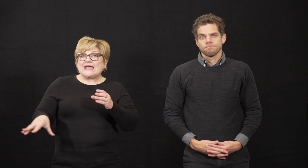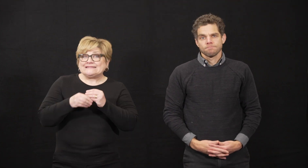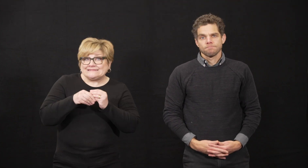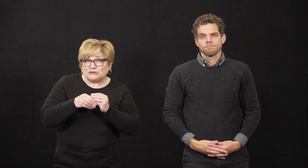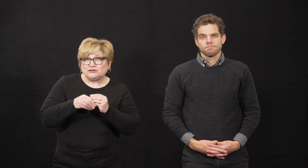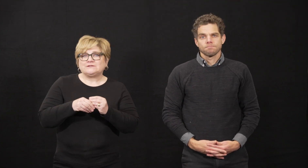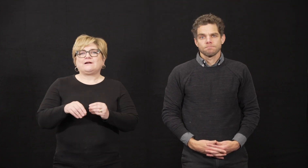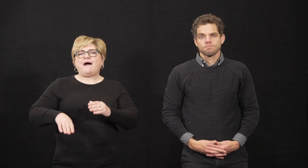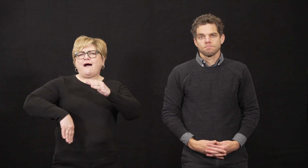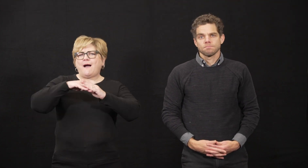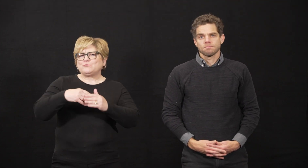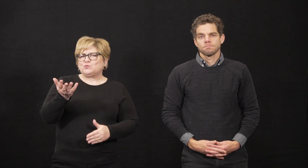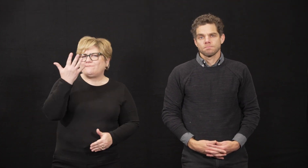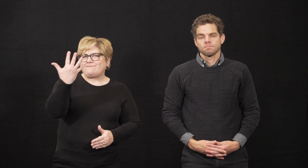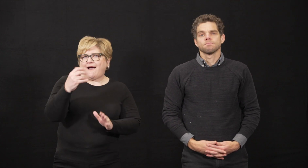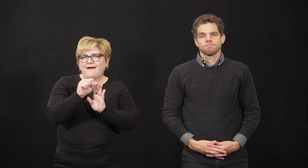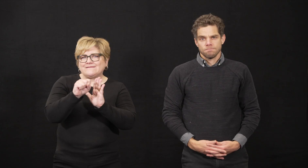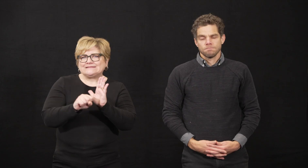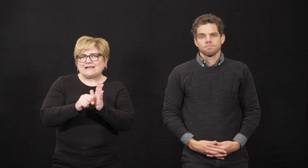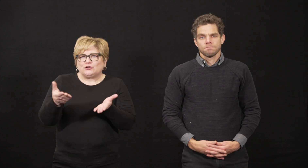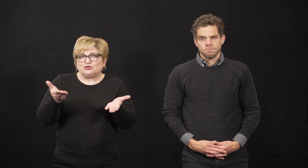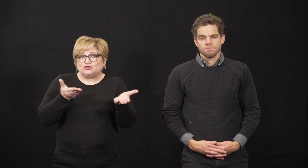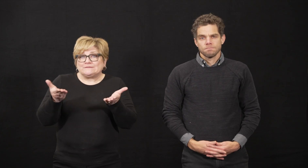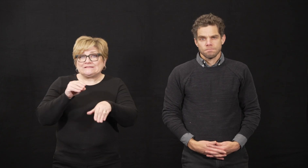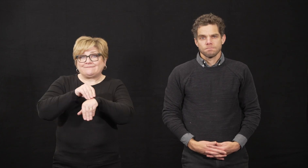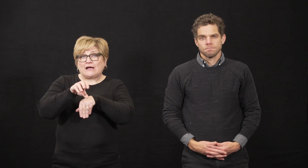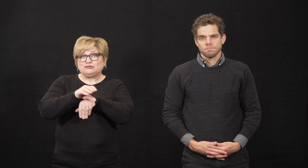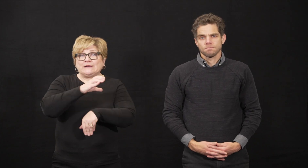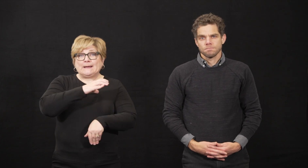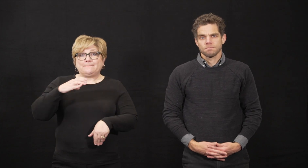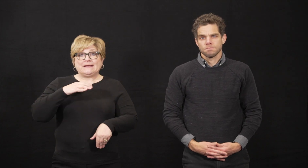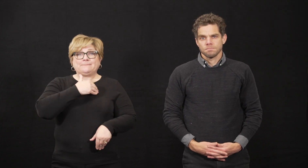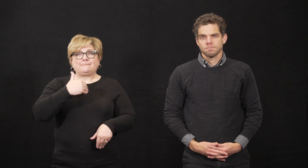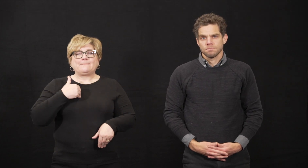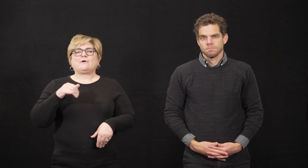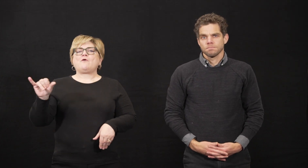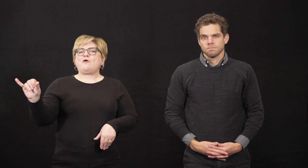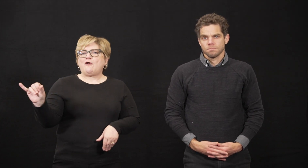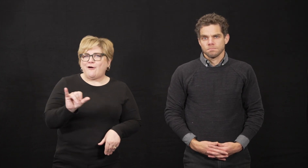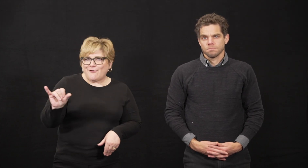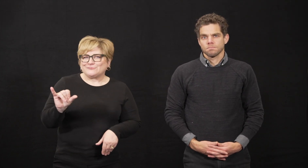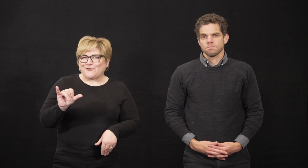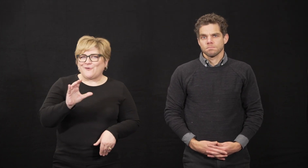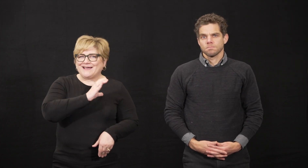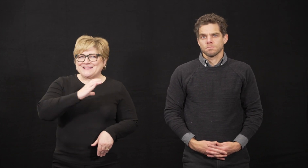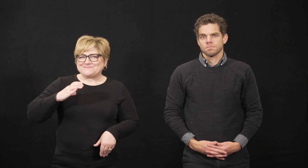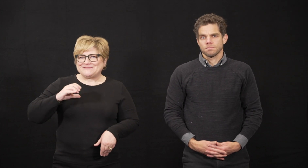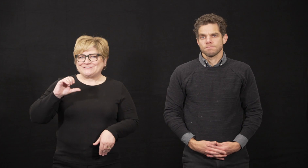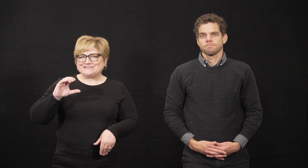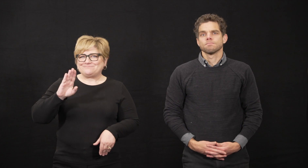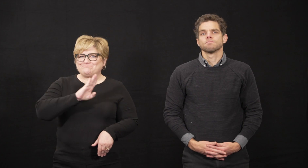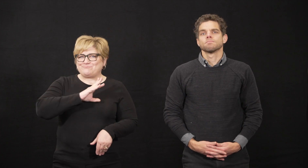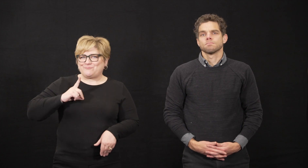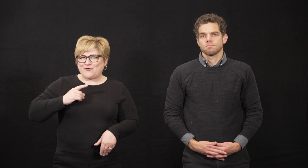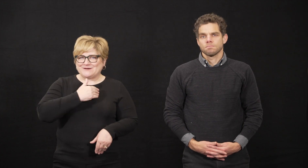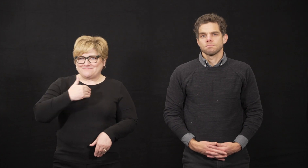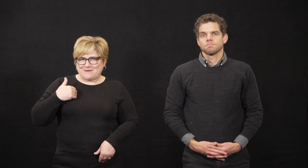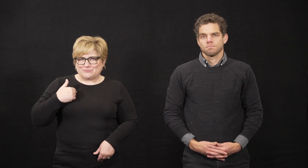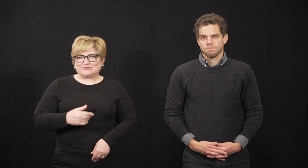In addition, up to five State Services advisory committee members are also Commission board members.